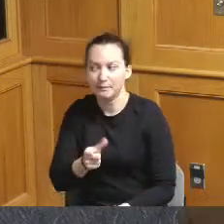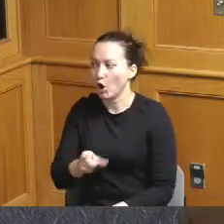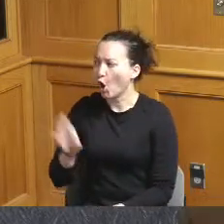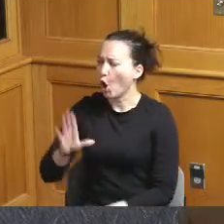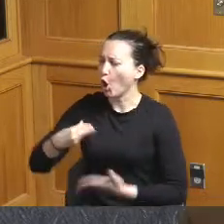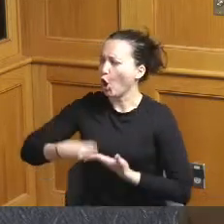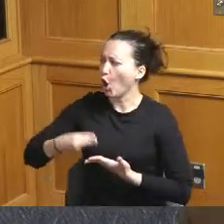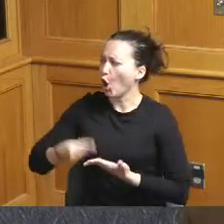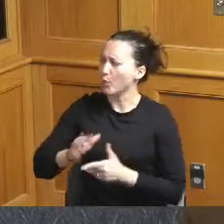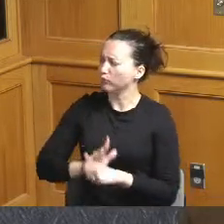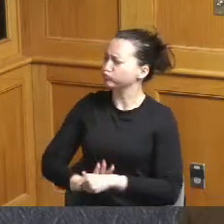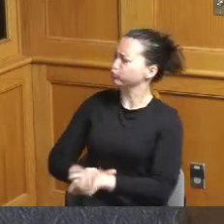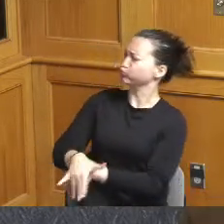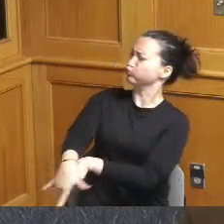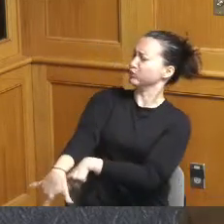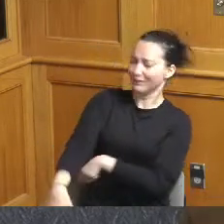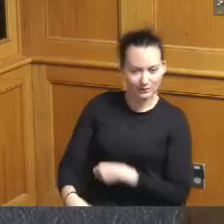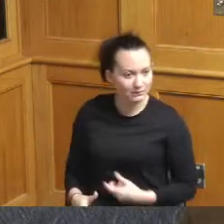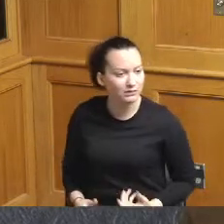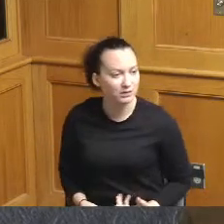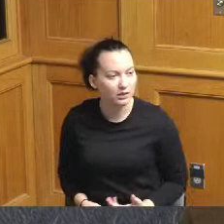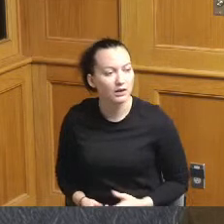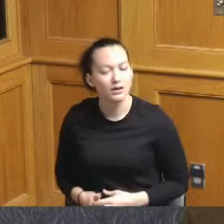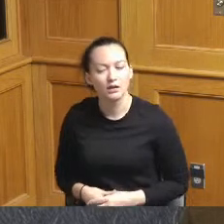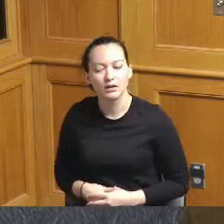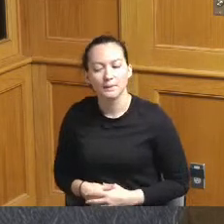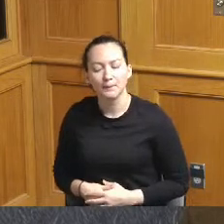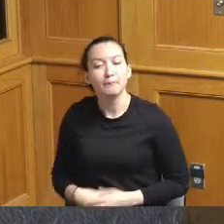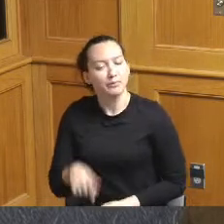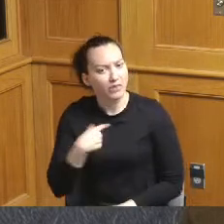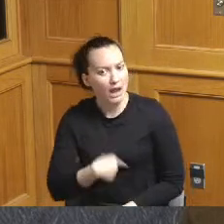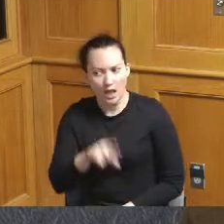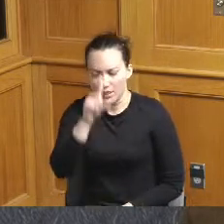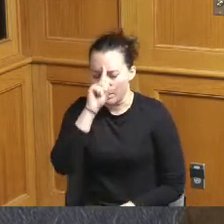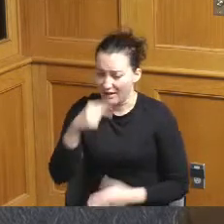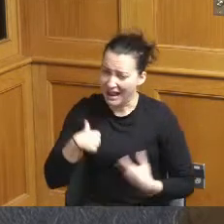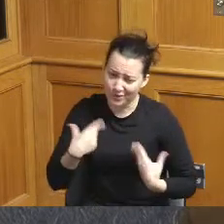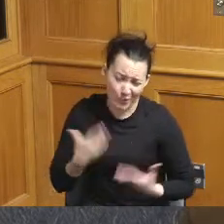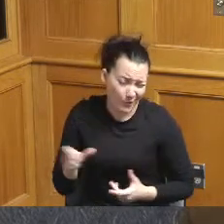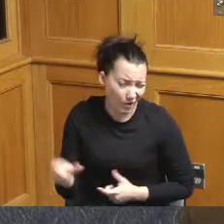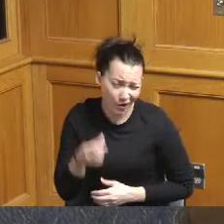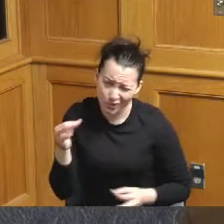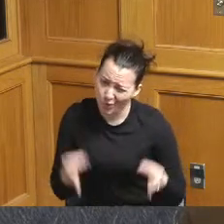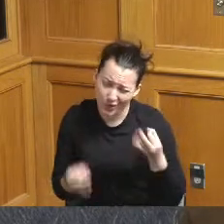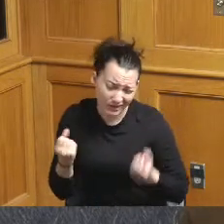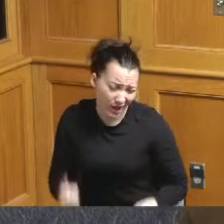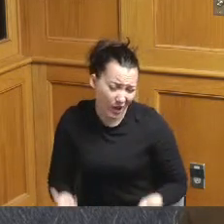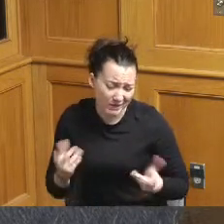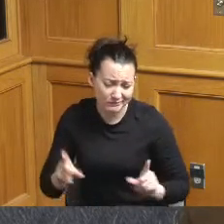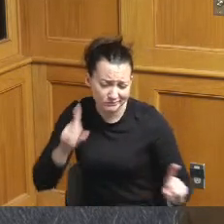this money but I think and and I don't know how many other courts we will hear from I guess them